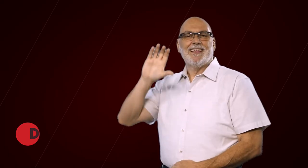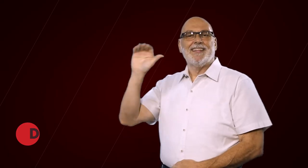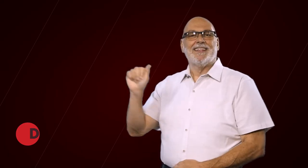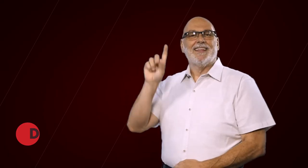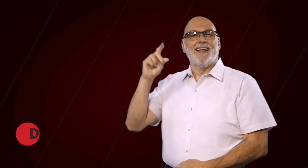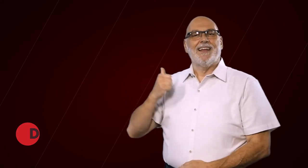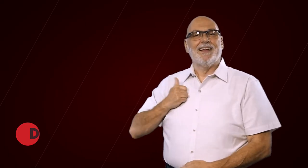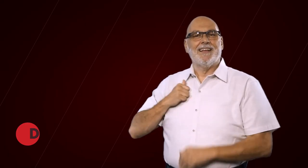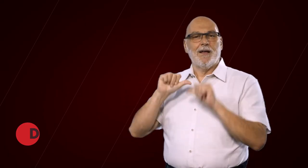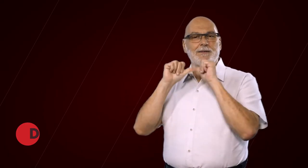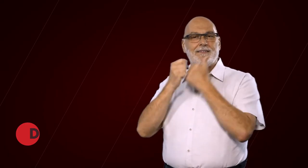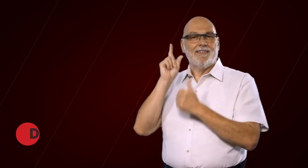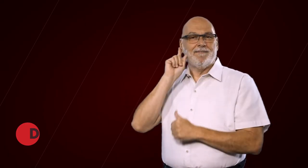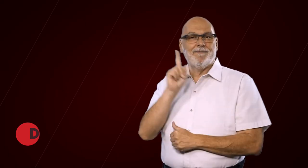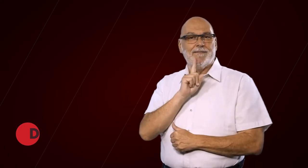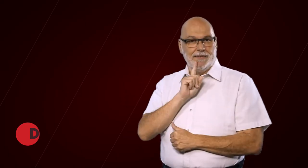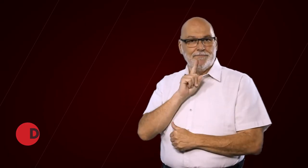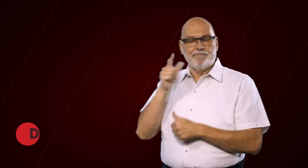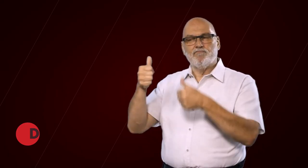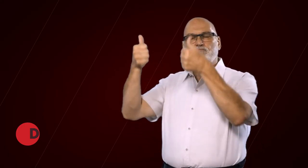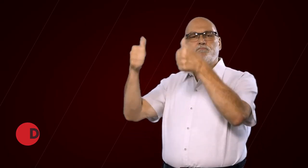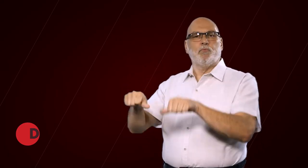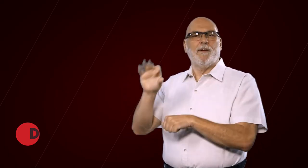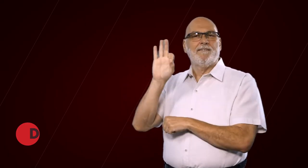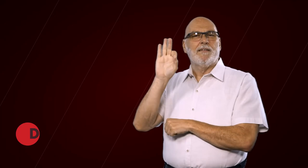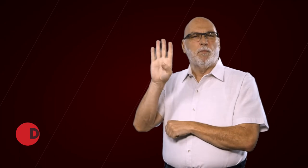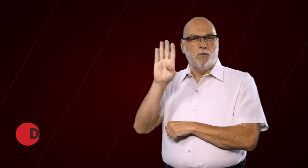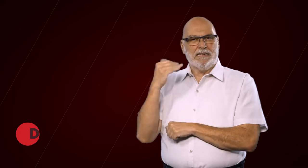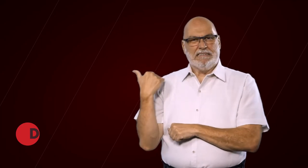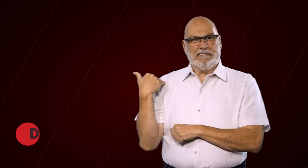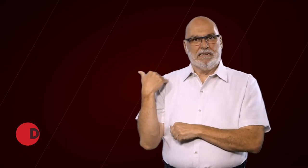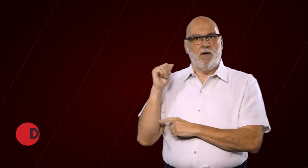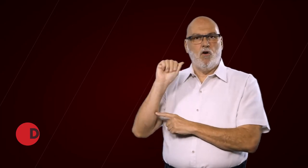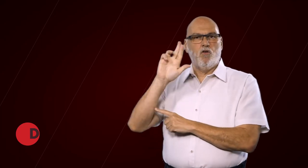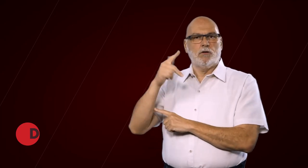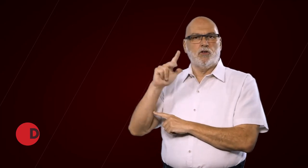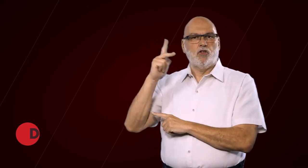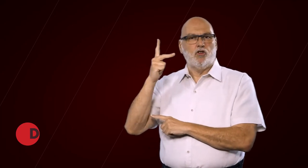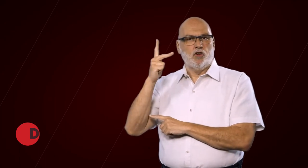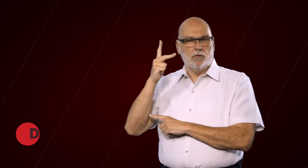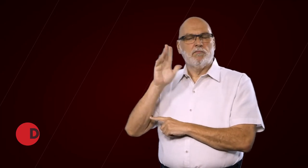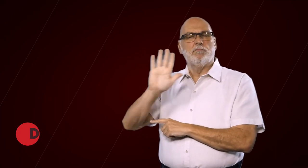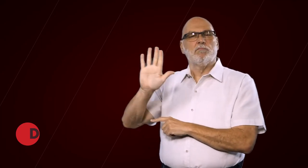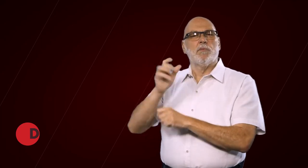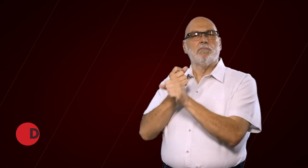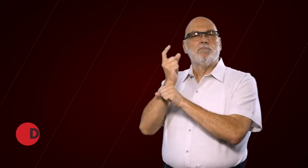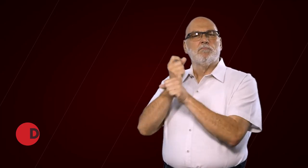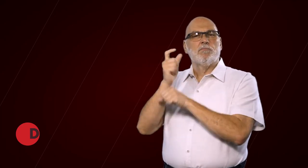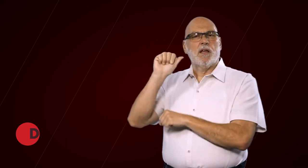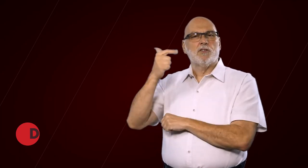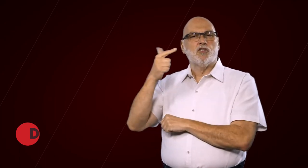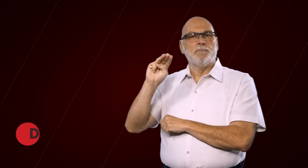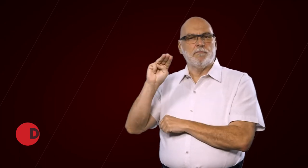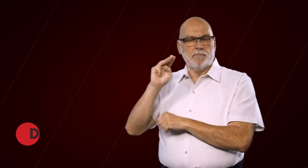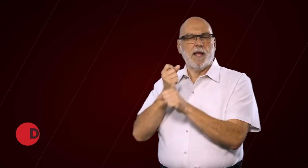[Anselmo]: Canadian Association of the Deaf (CAD) posted to its Facebook page